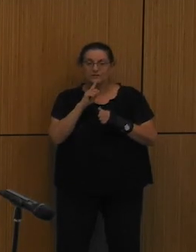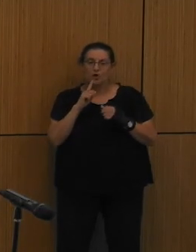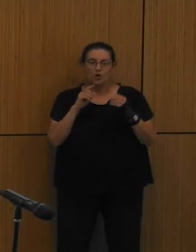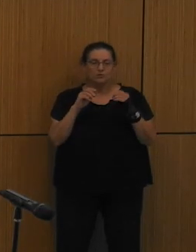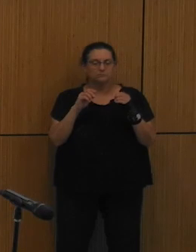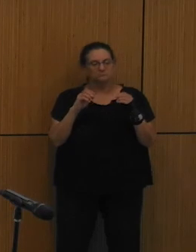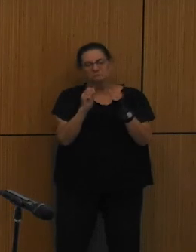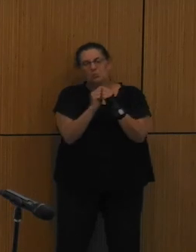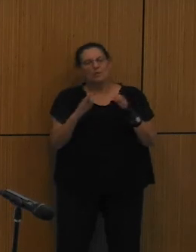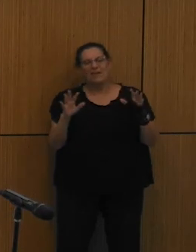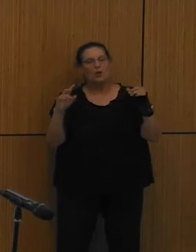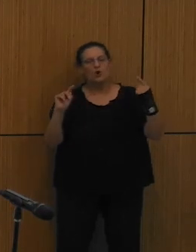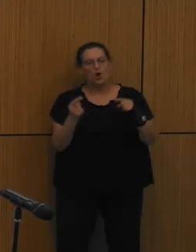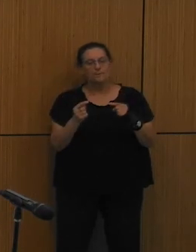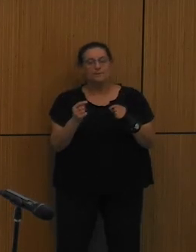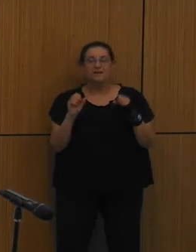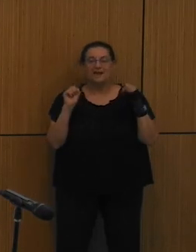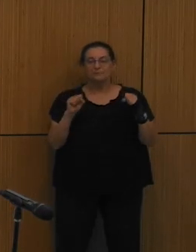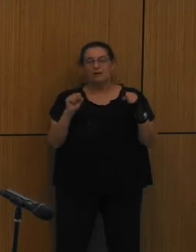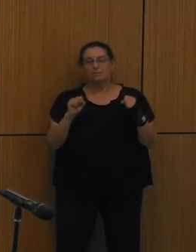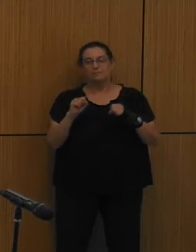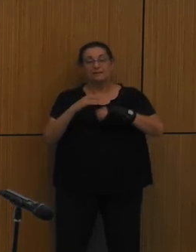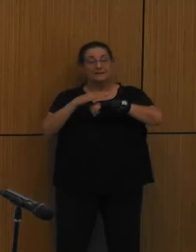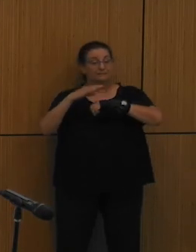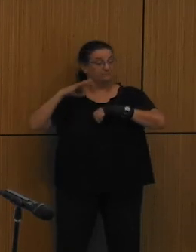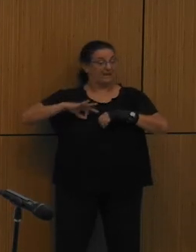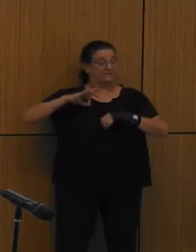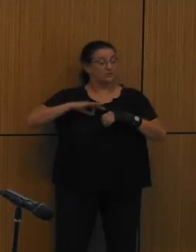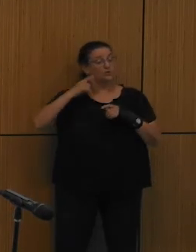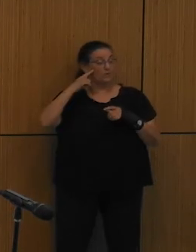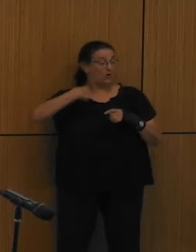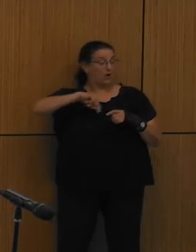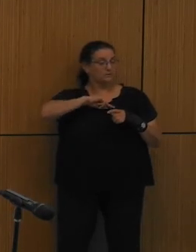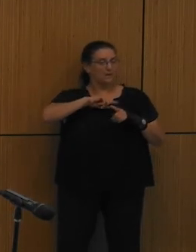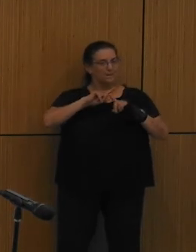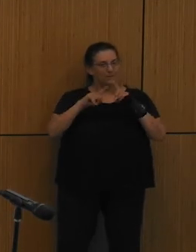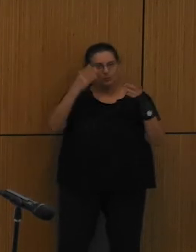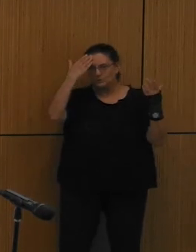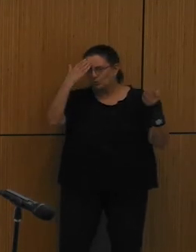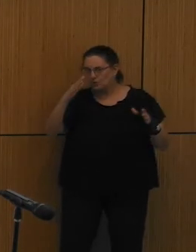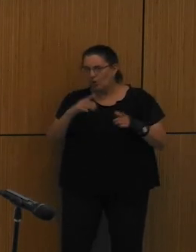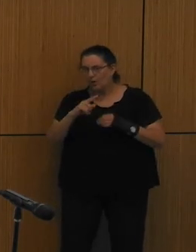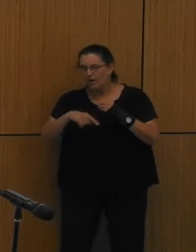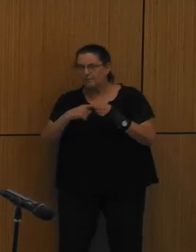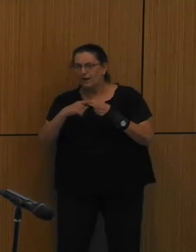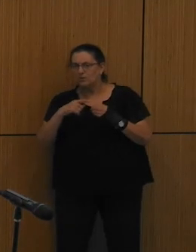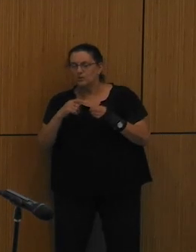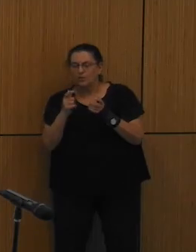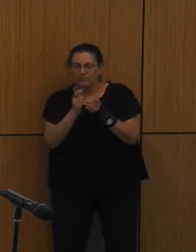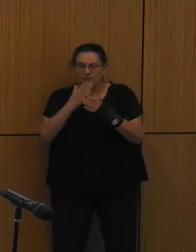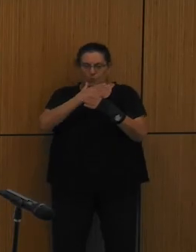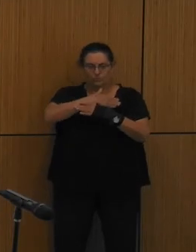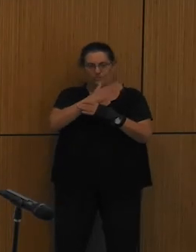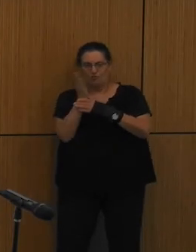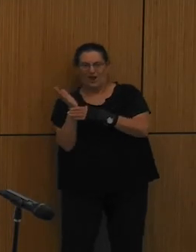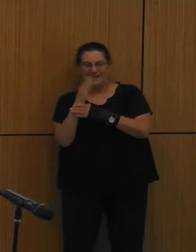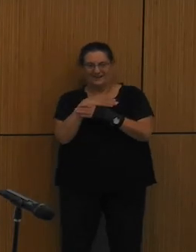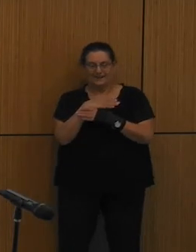Many are probably quite beneficial to us, but we don't know very much about the wide variety of them. There's only about 15,000